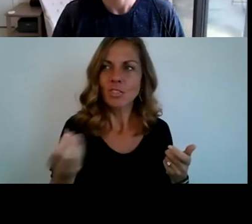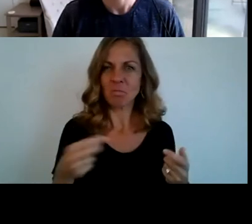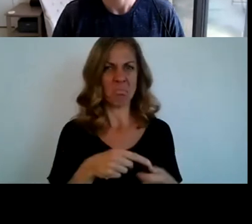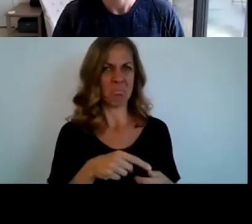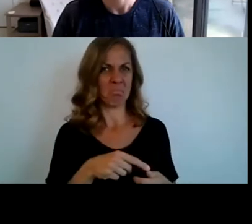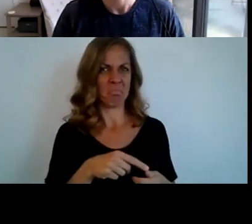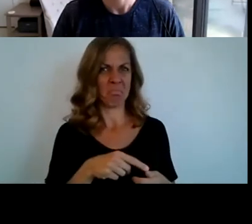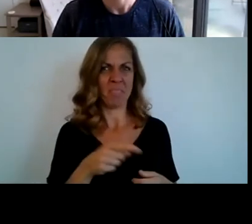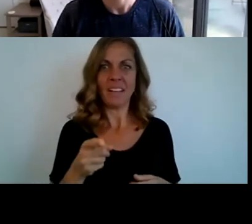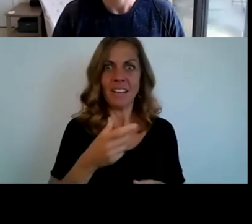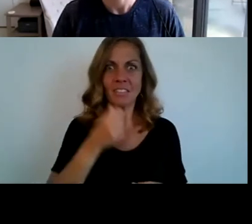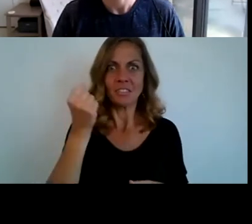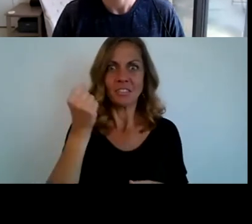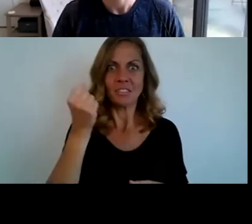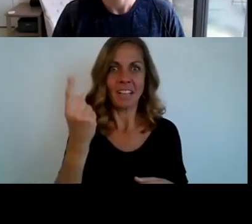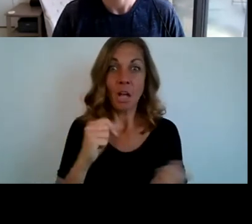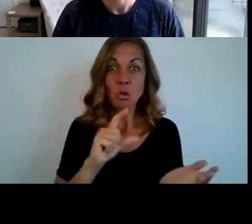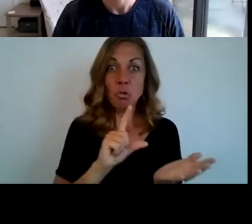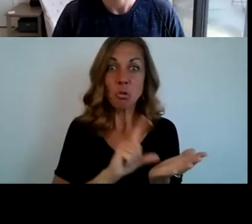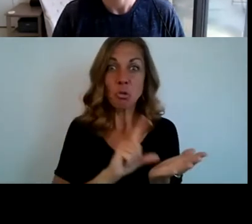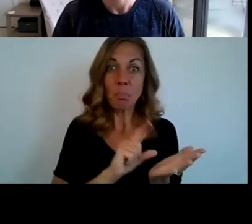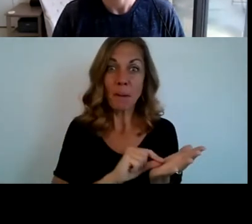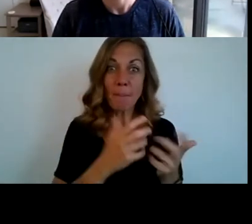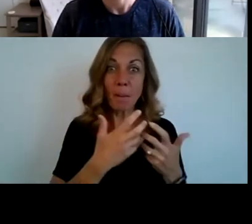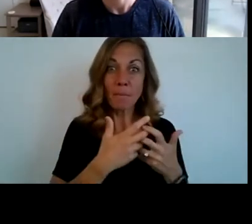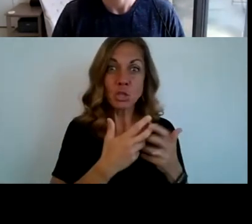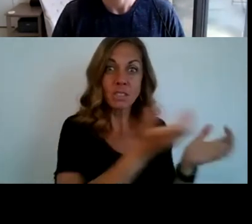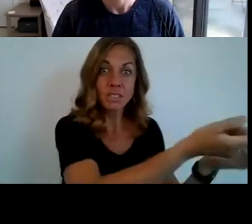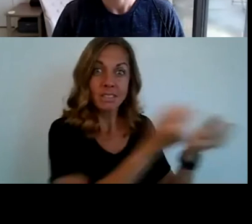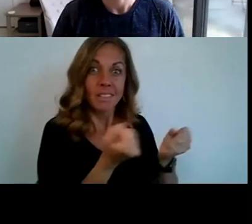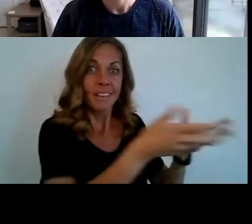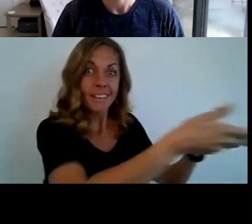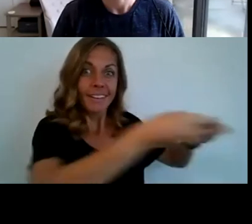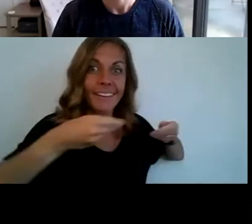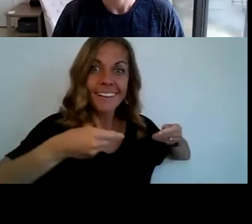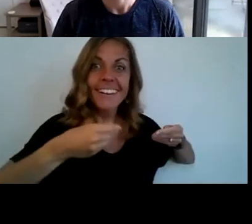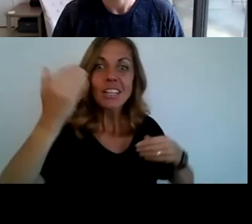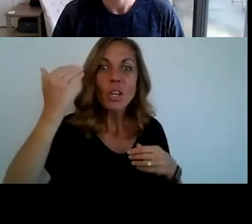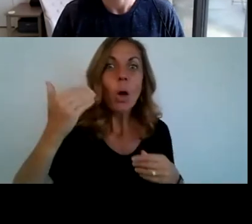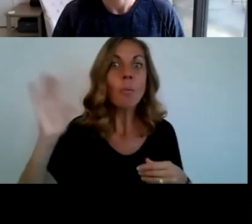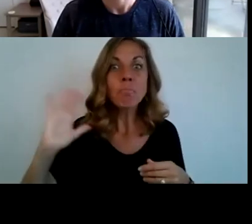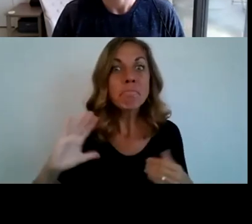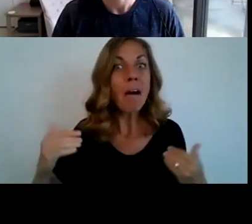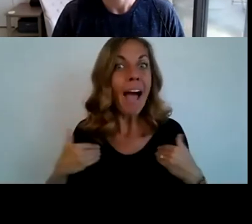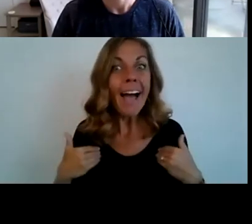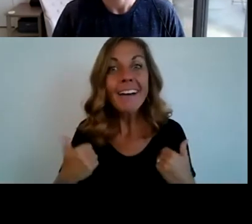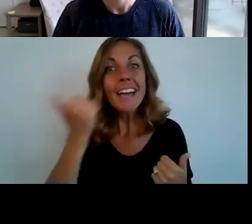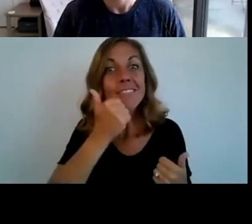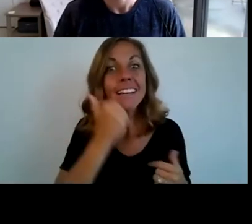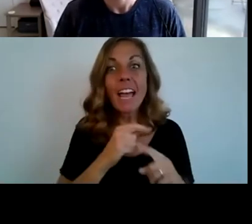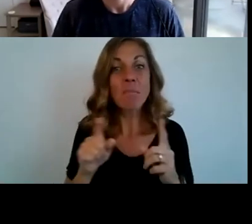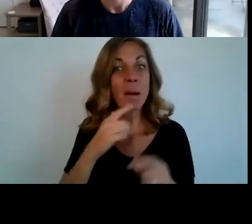concept of newspaper dispensing machines when they were in our lives every day not 20 years